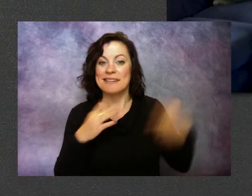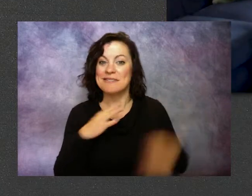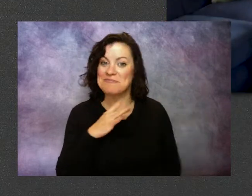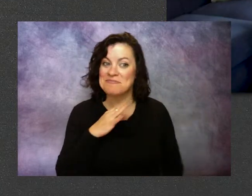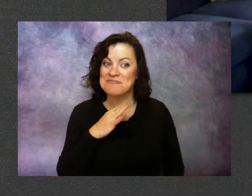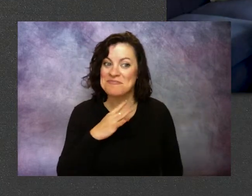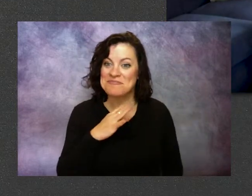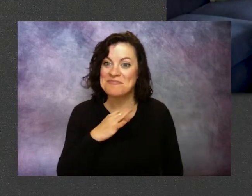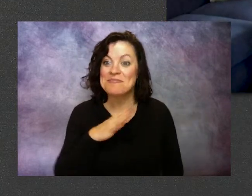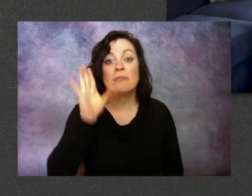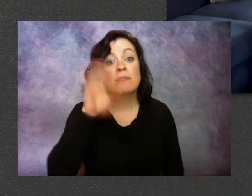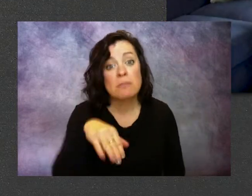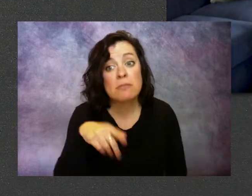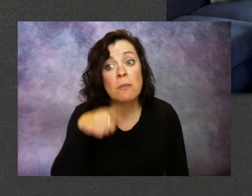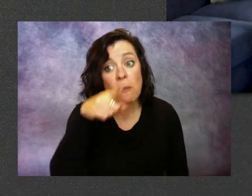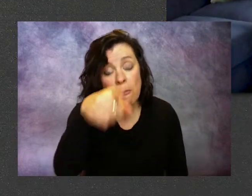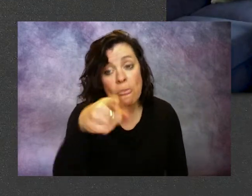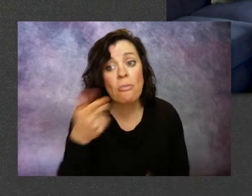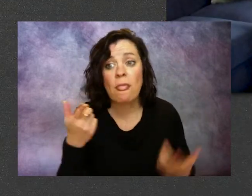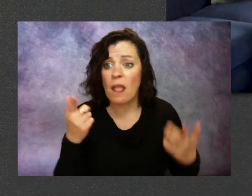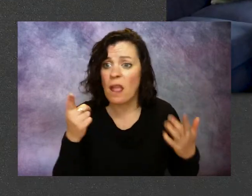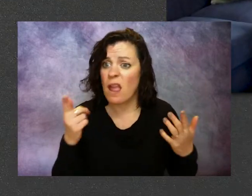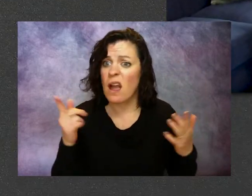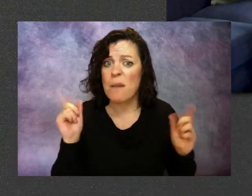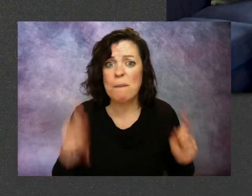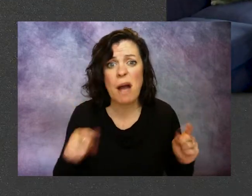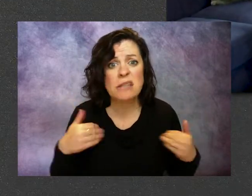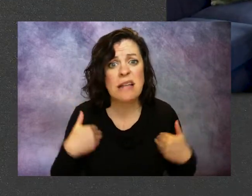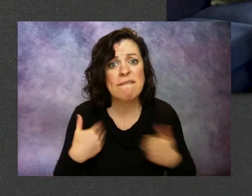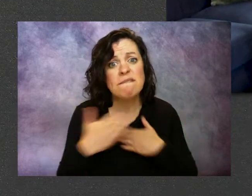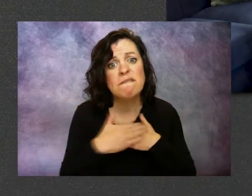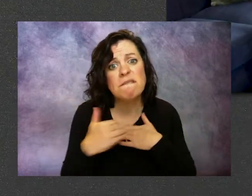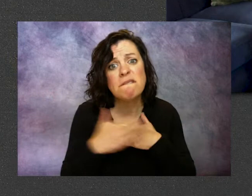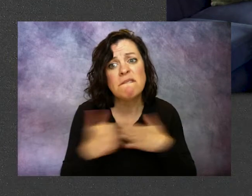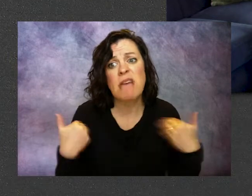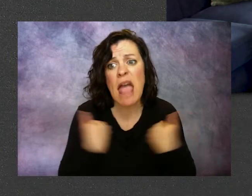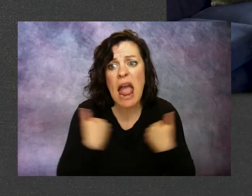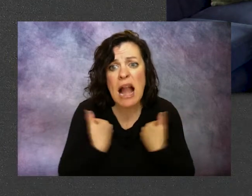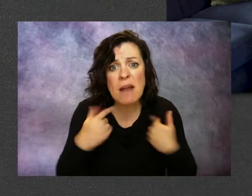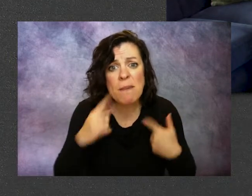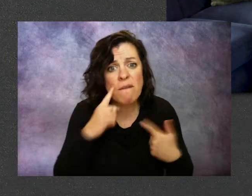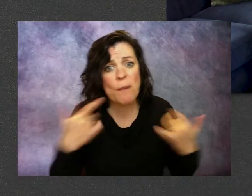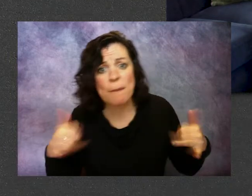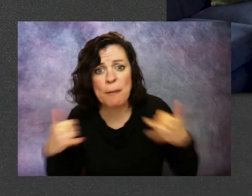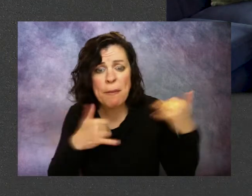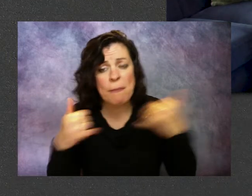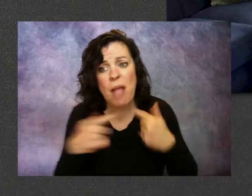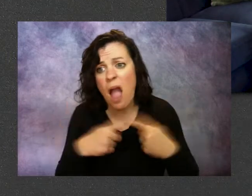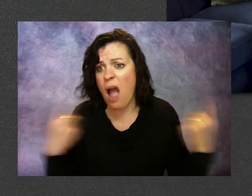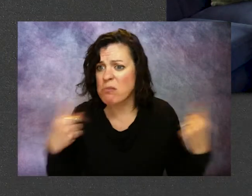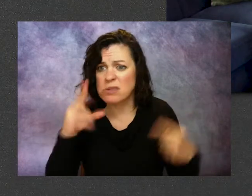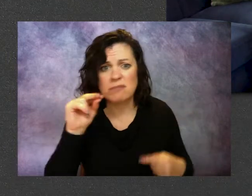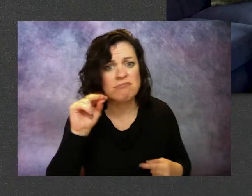You know, you don't just need a pet or a furry friend to get in on the opposite action, you could practice it all by yourself.